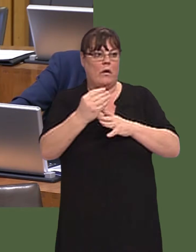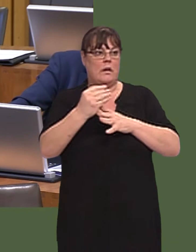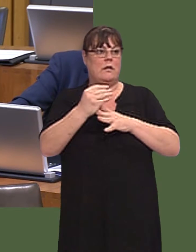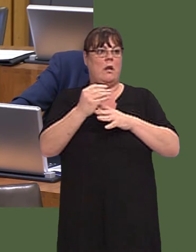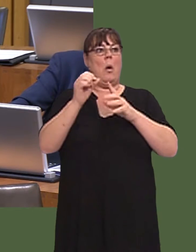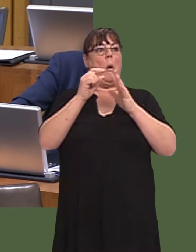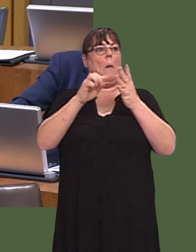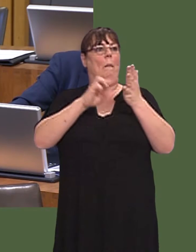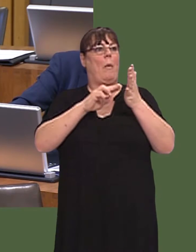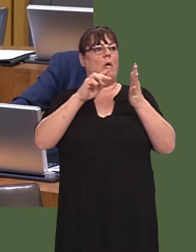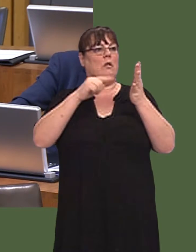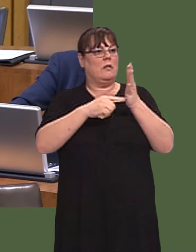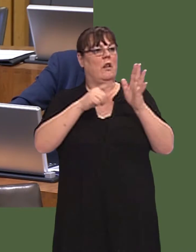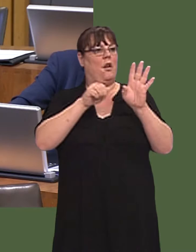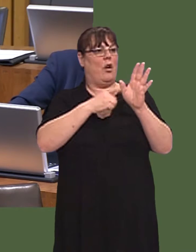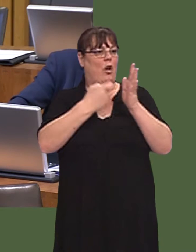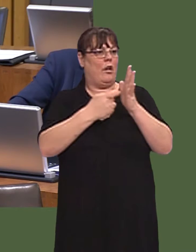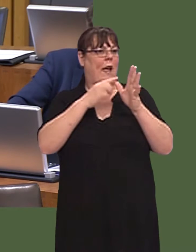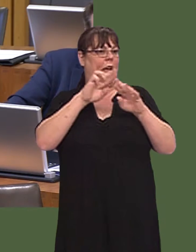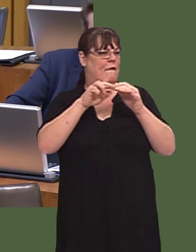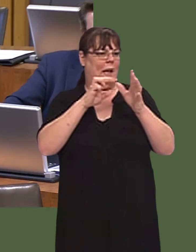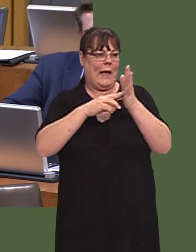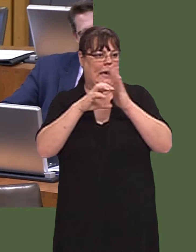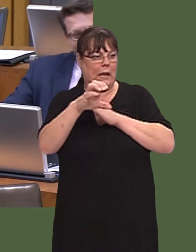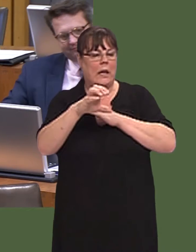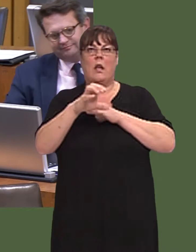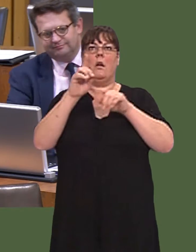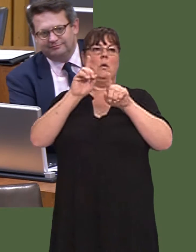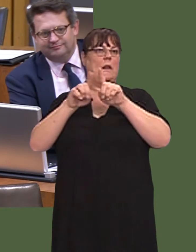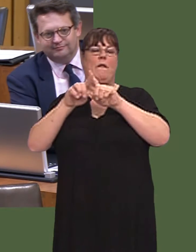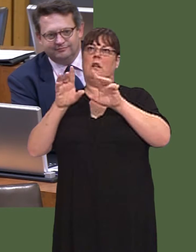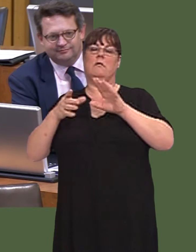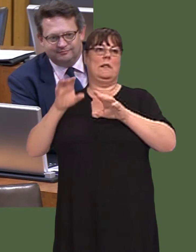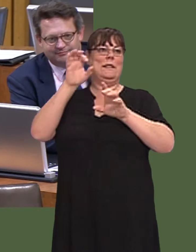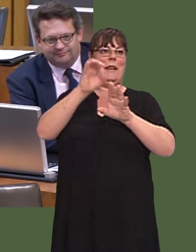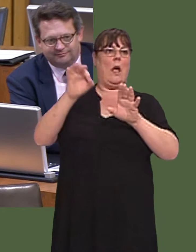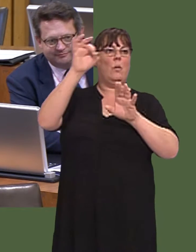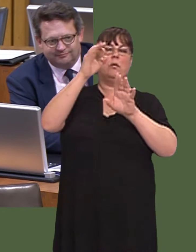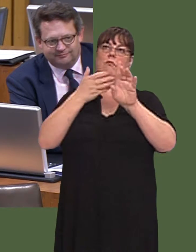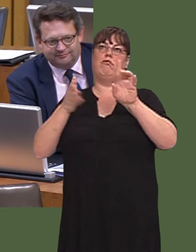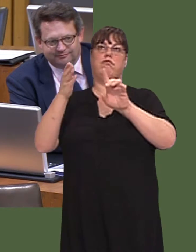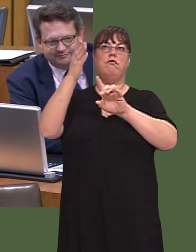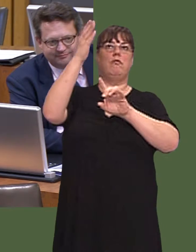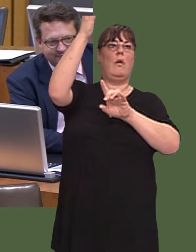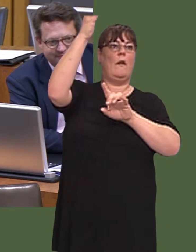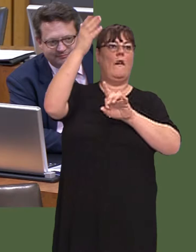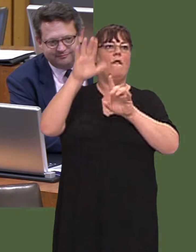Pont-yr-Afanc; further south in Cwmbach Llechryd, with the bypass; and Christmas Pitch, as itís called, on the road from Erwood.